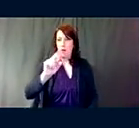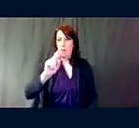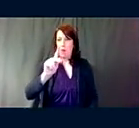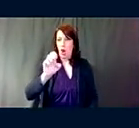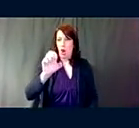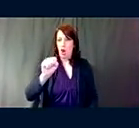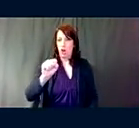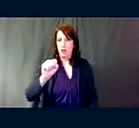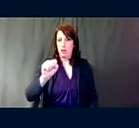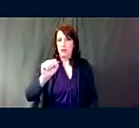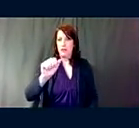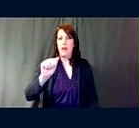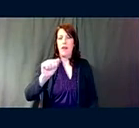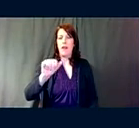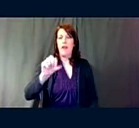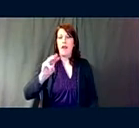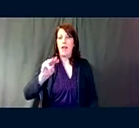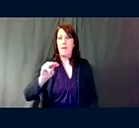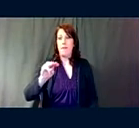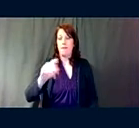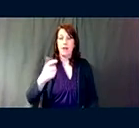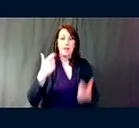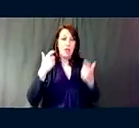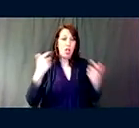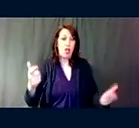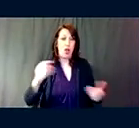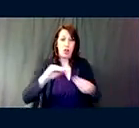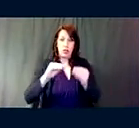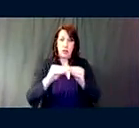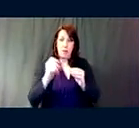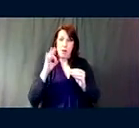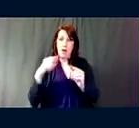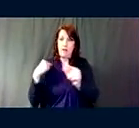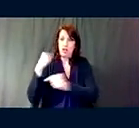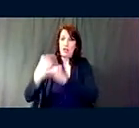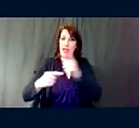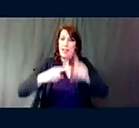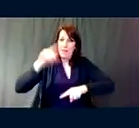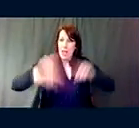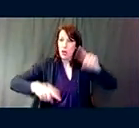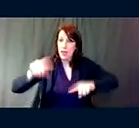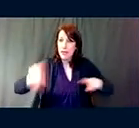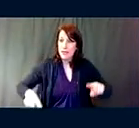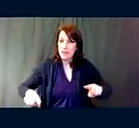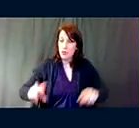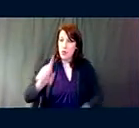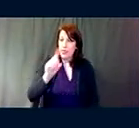INFORMATIVE MARKERS, LATELY WE'VE BEEN -- BECAUSE OF THE VERY LARGE NUMBER OF GENETIC